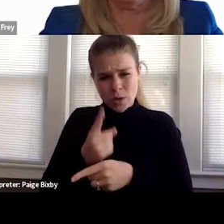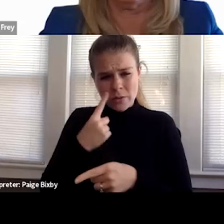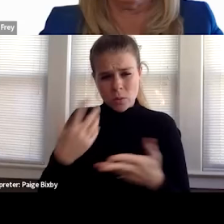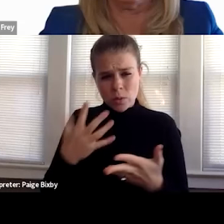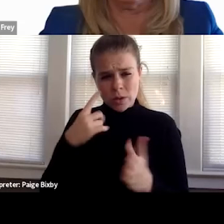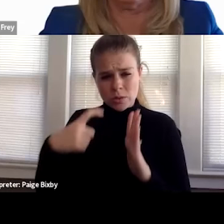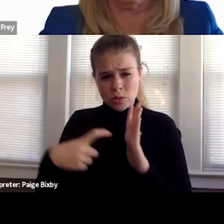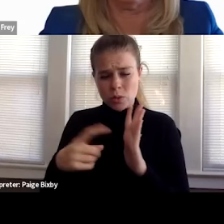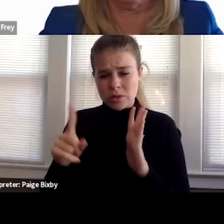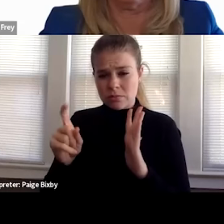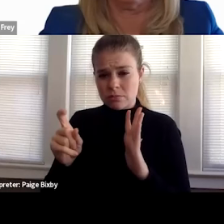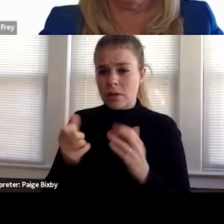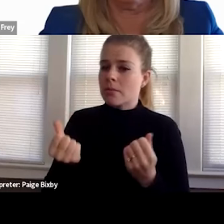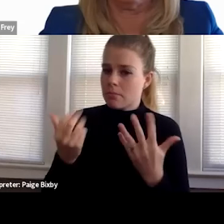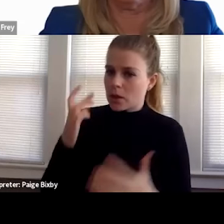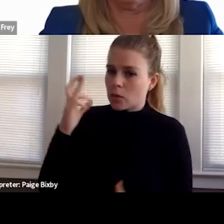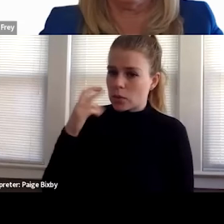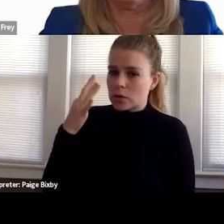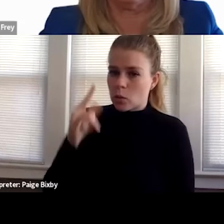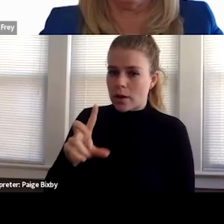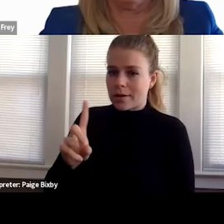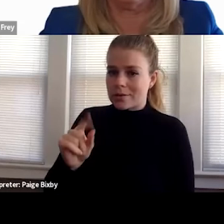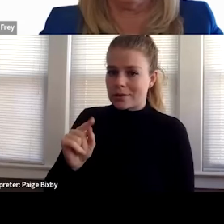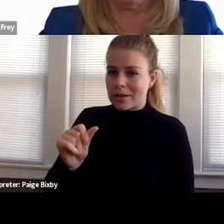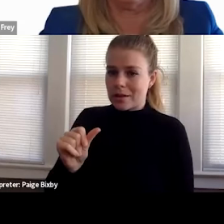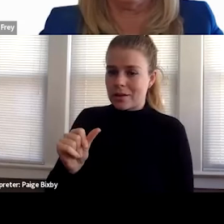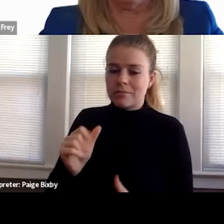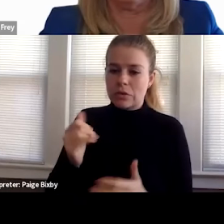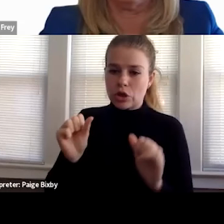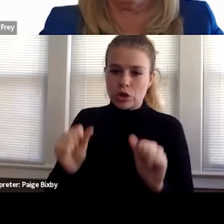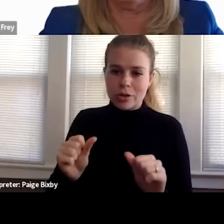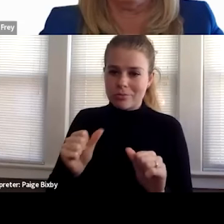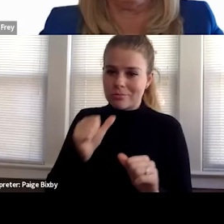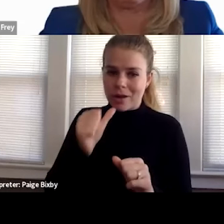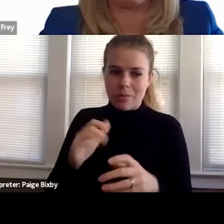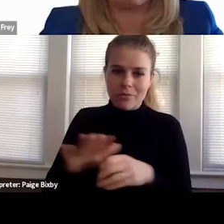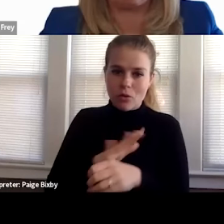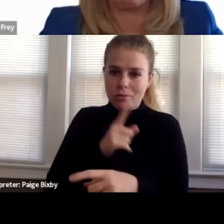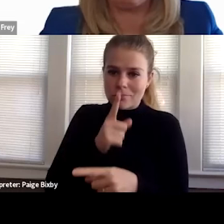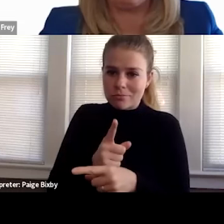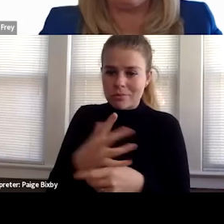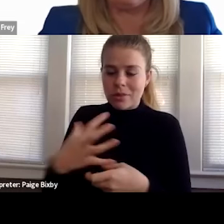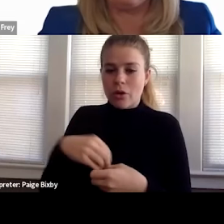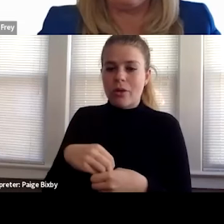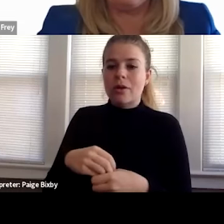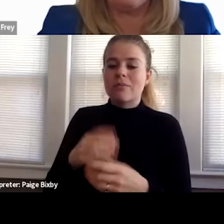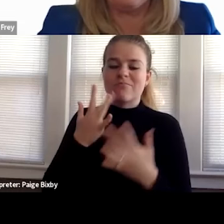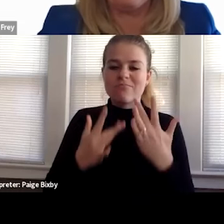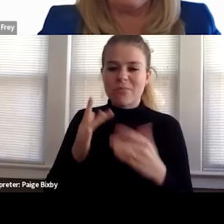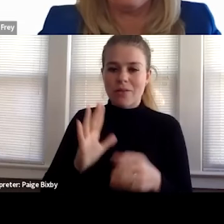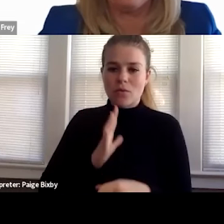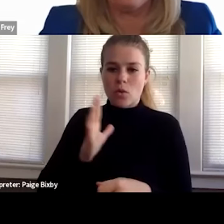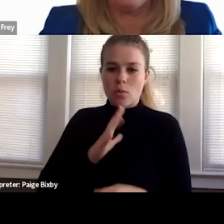There are many reasons why this data would be inaccurate, including lack of formal protocols for identification,